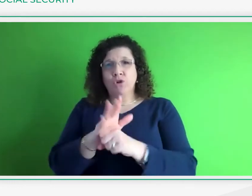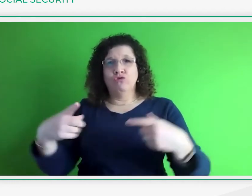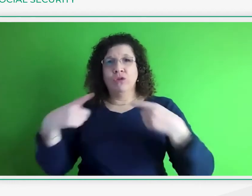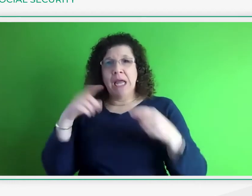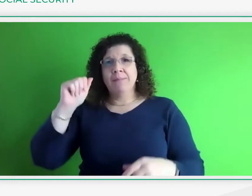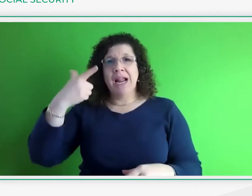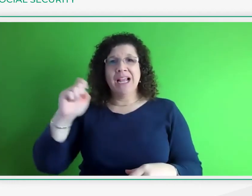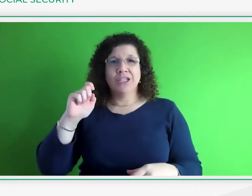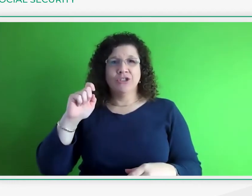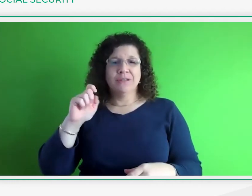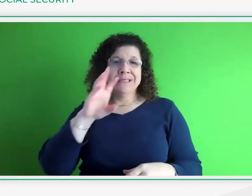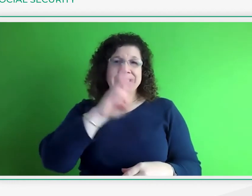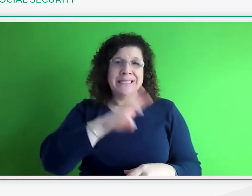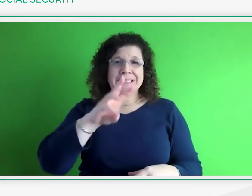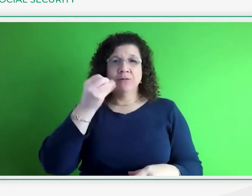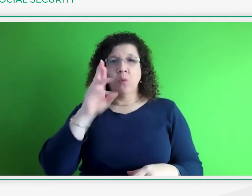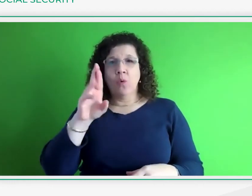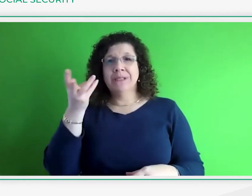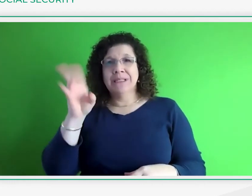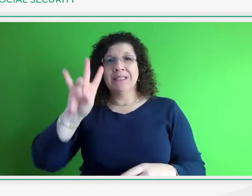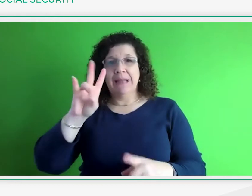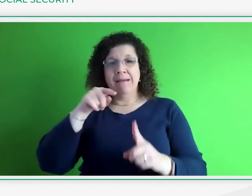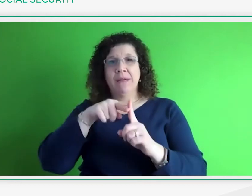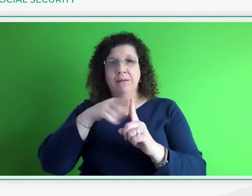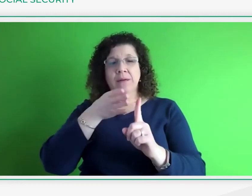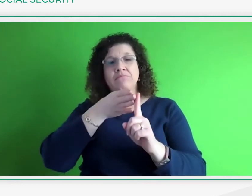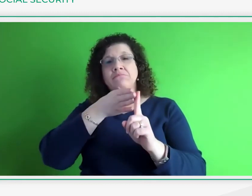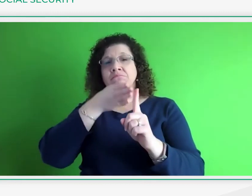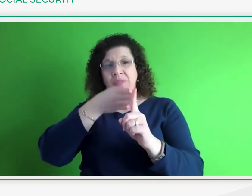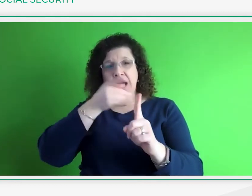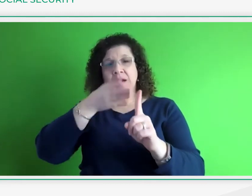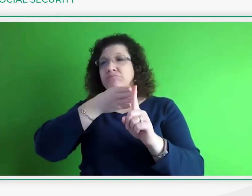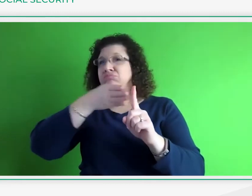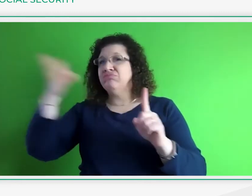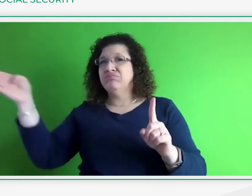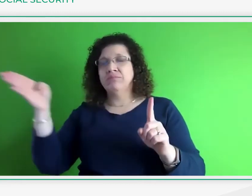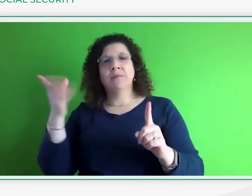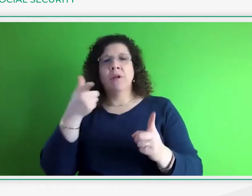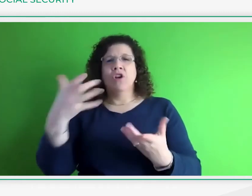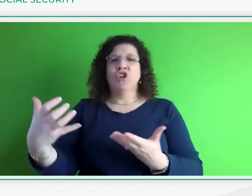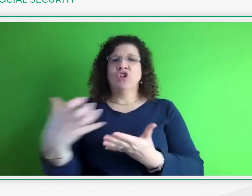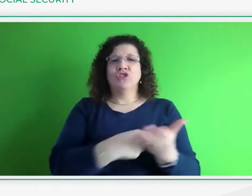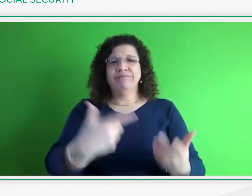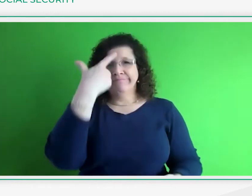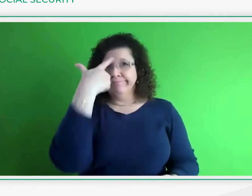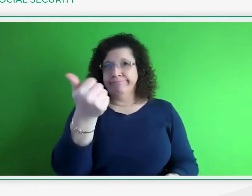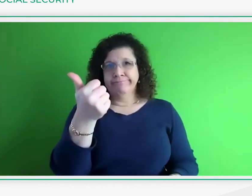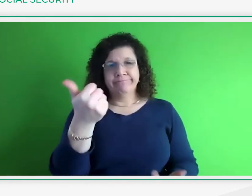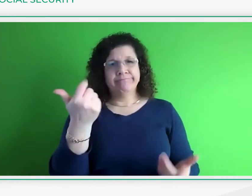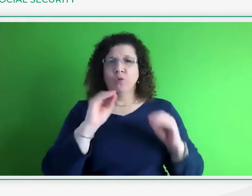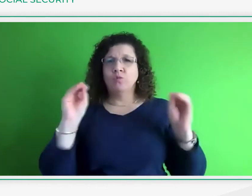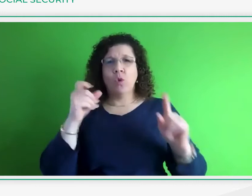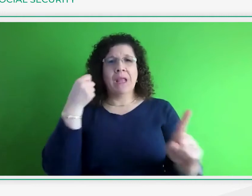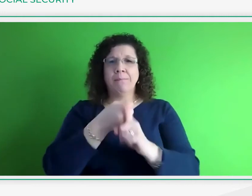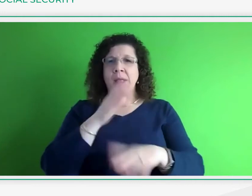Now if you're at full retirement age, 66 or 67, from then on you can earn whatever you